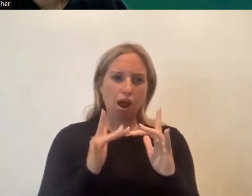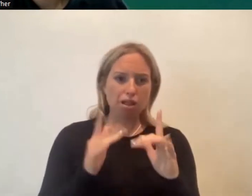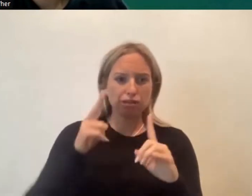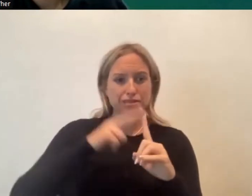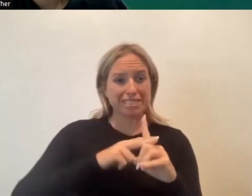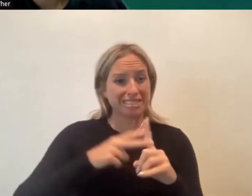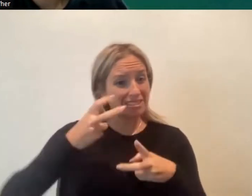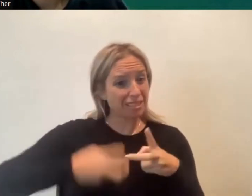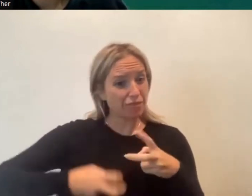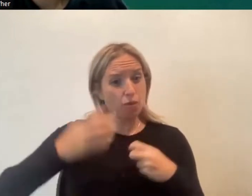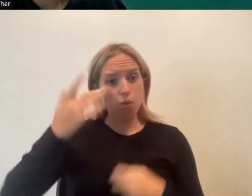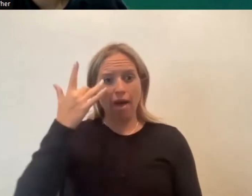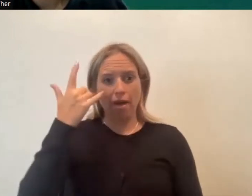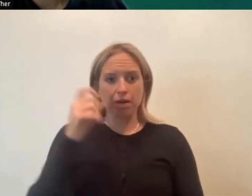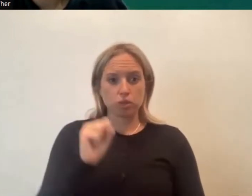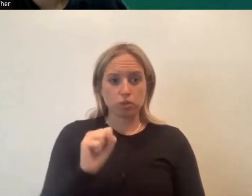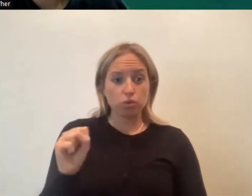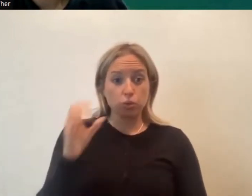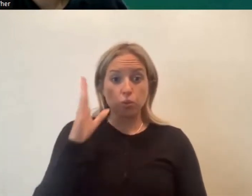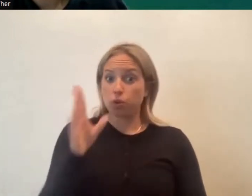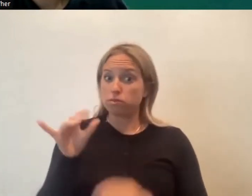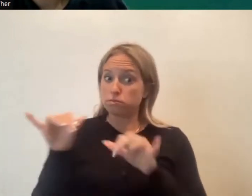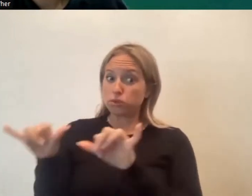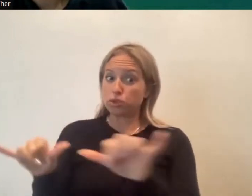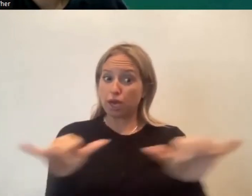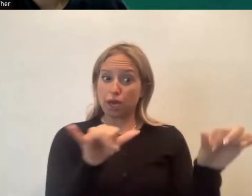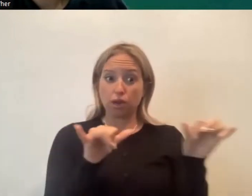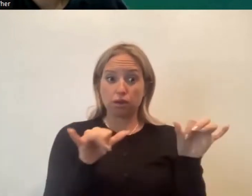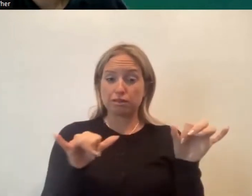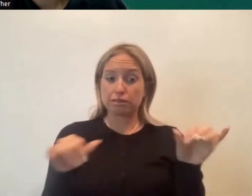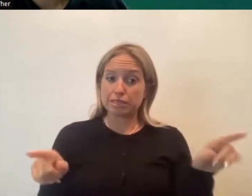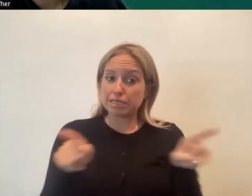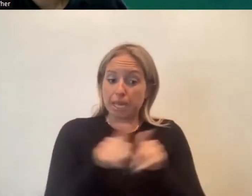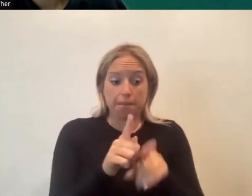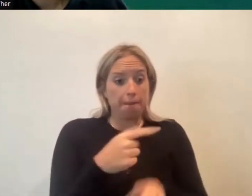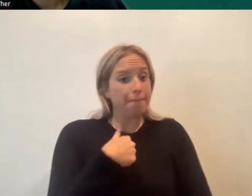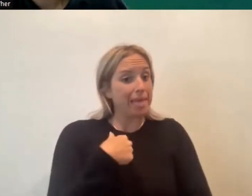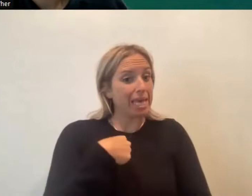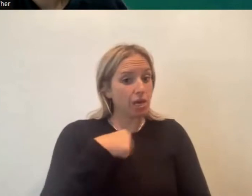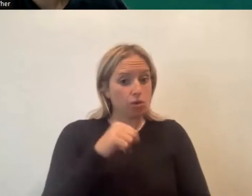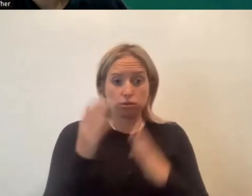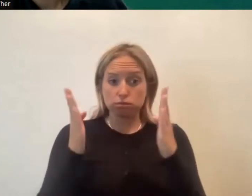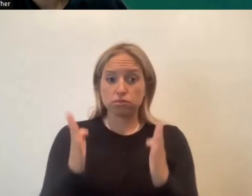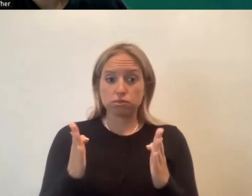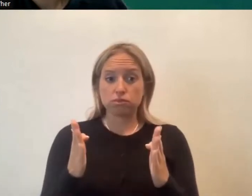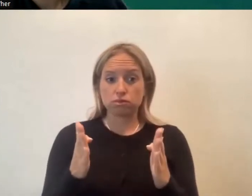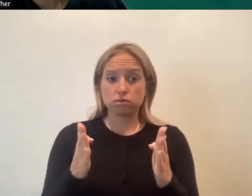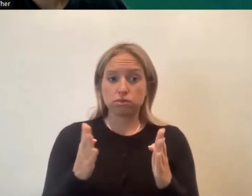going to hold you to the same standard they would me or anybody else when it comes to putting in that information.